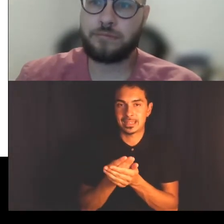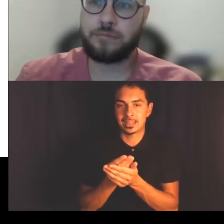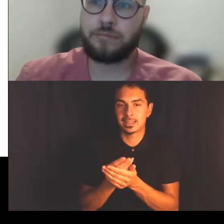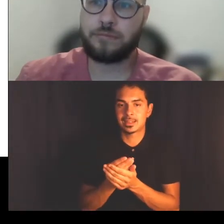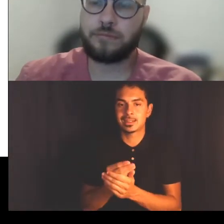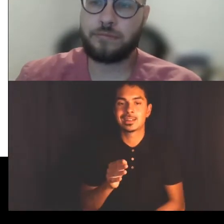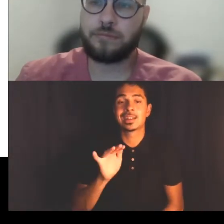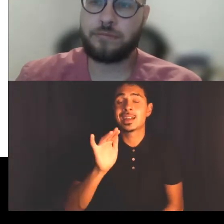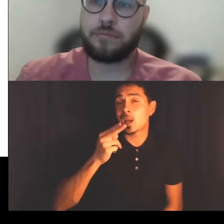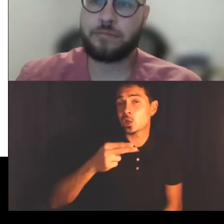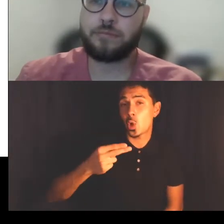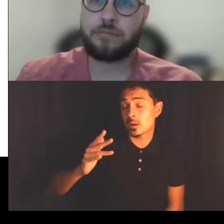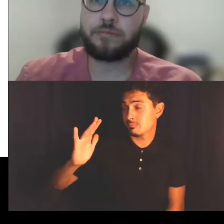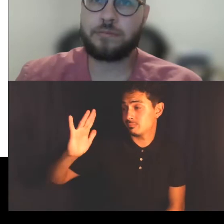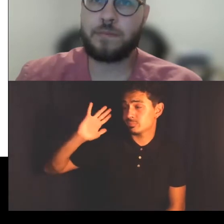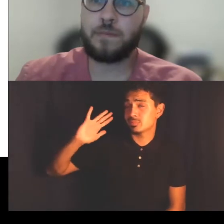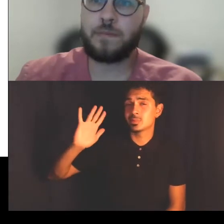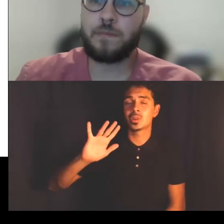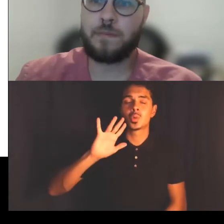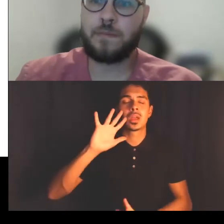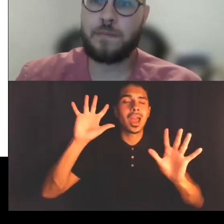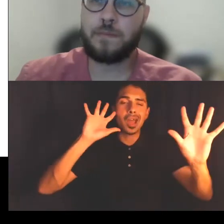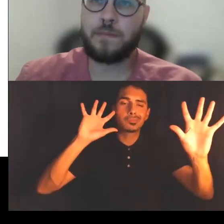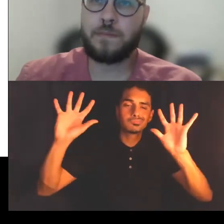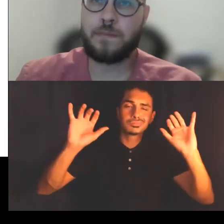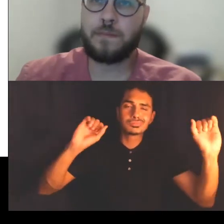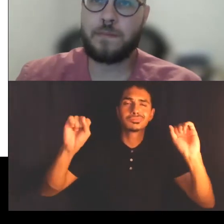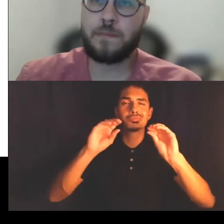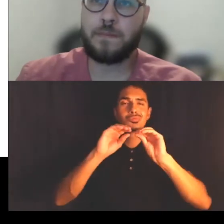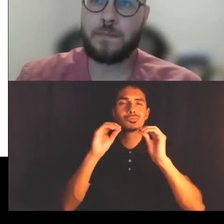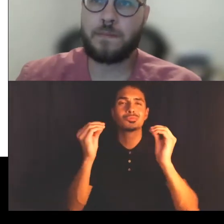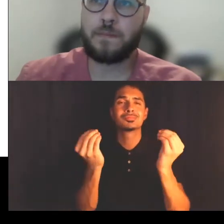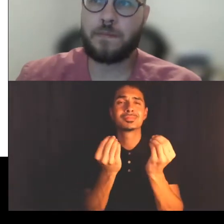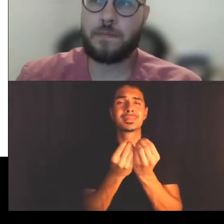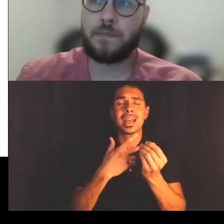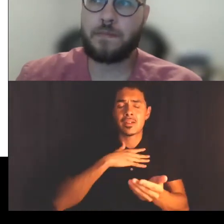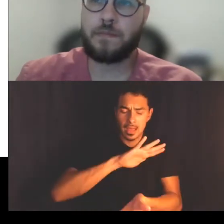organizations that have such a huge amount of information,